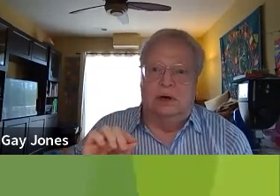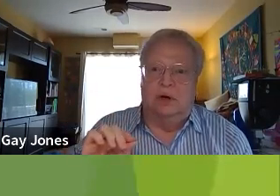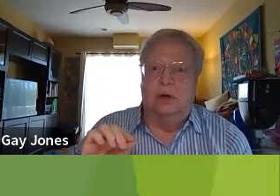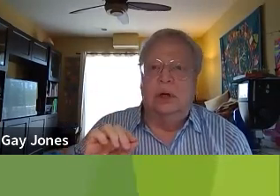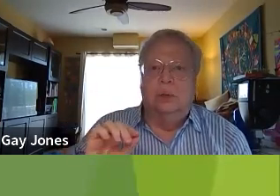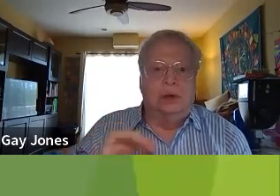level.